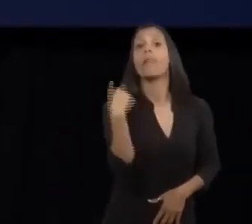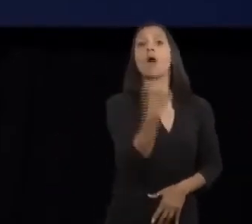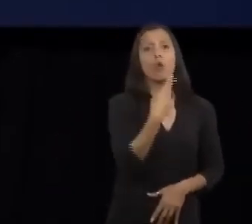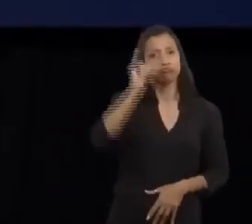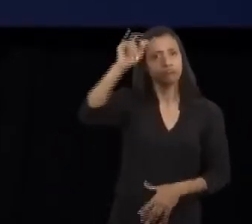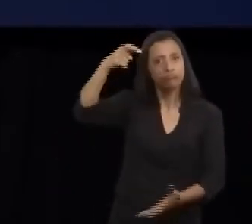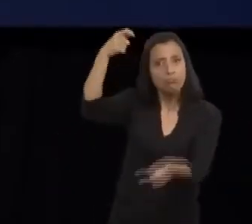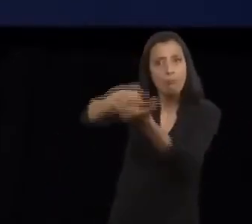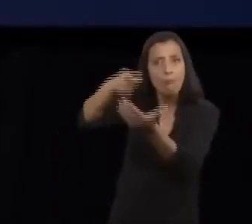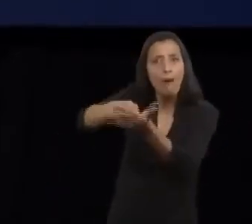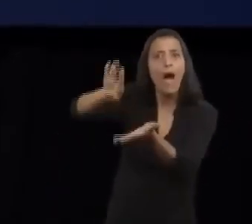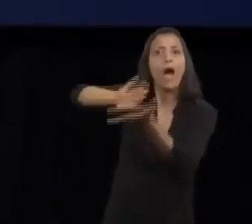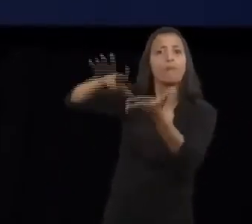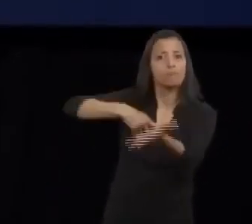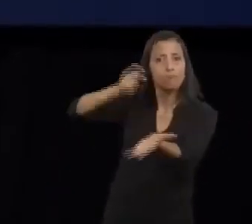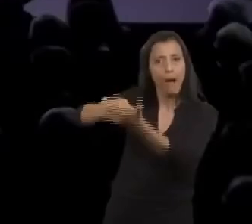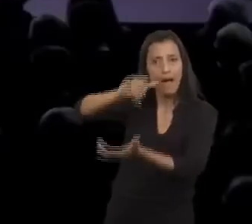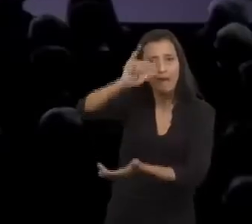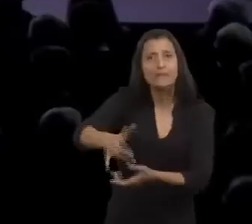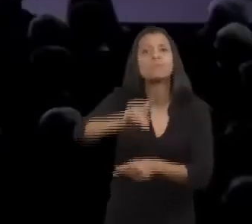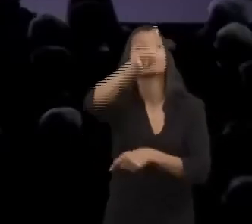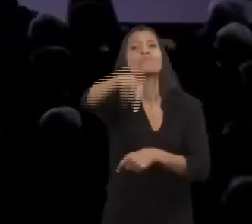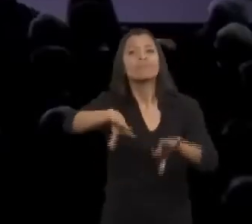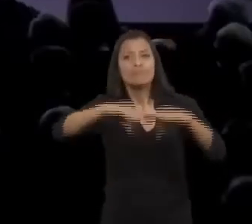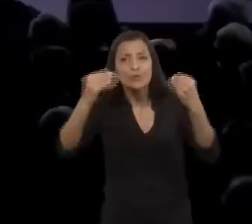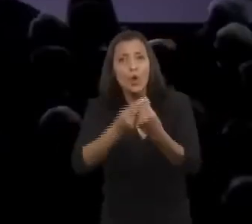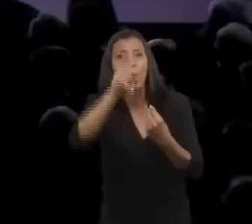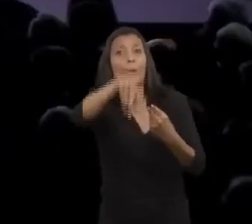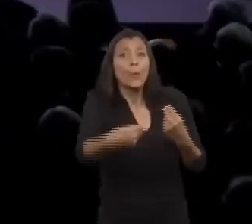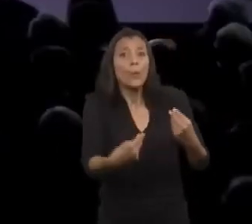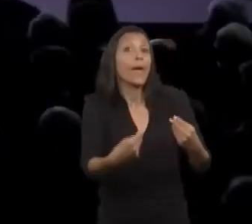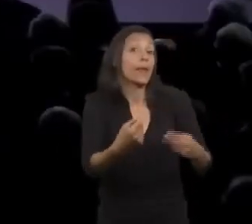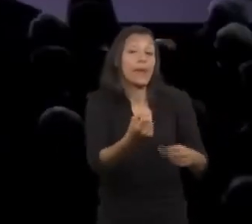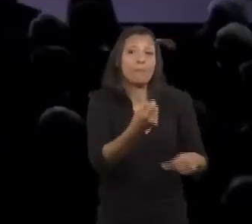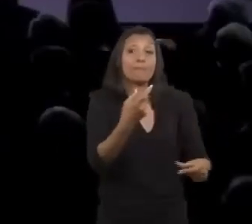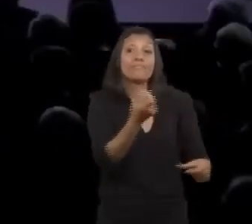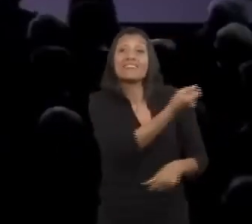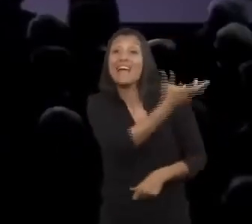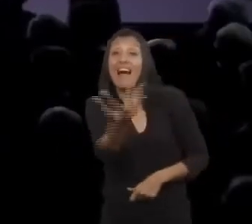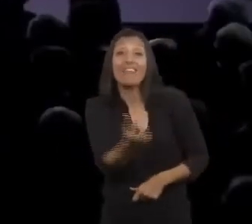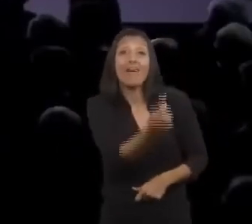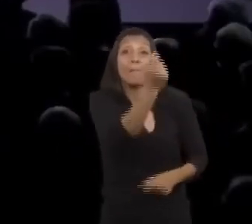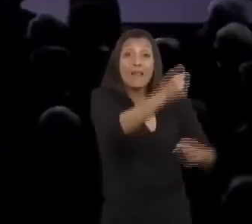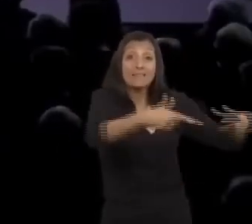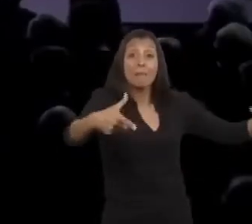What was the consequence? It generated an expansion of the amount of money and if the interest rate did not move,